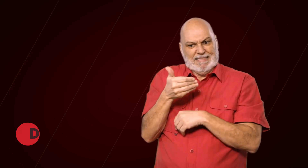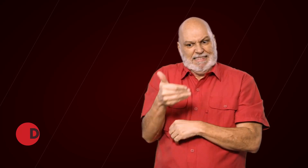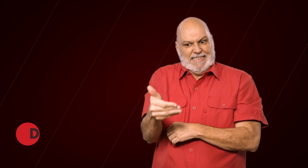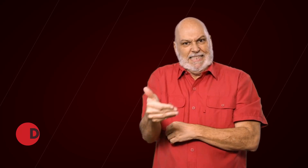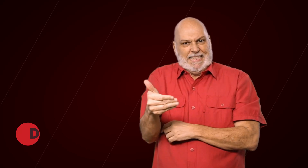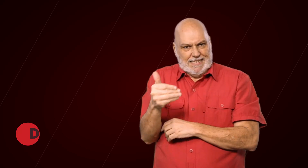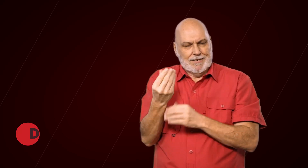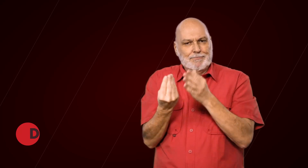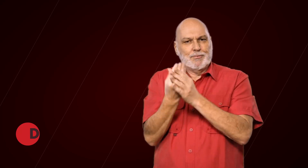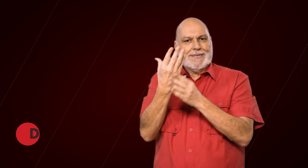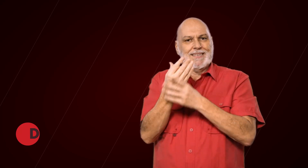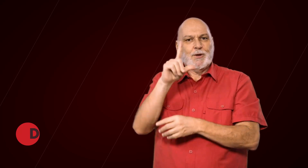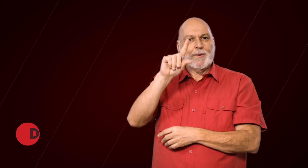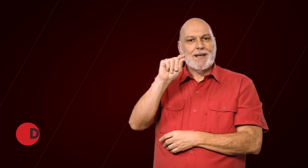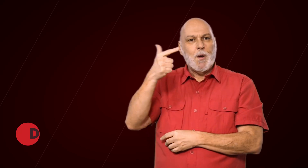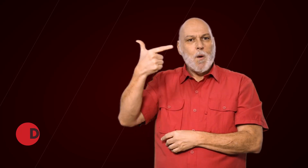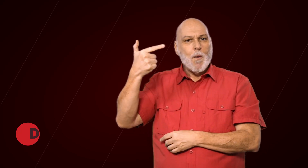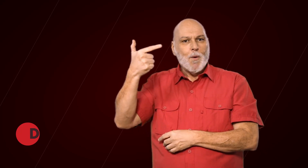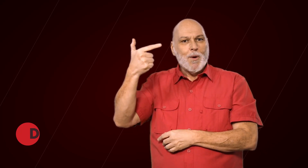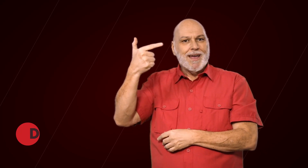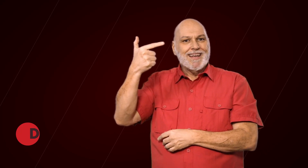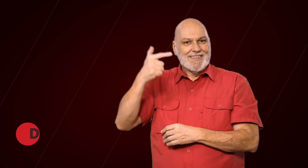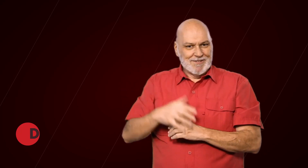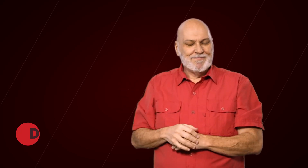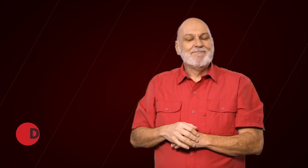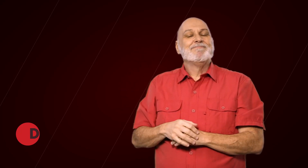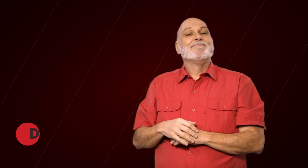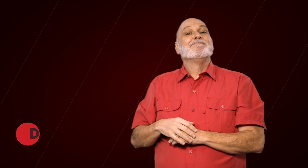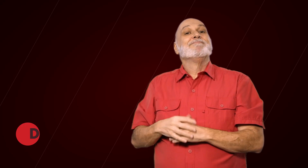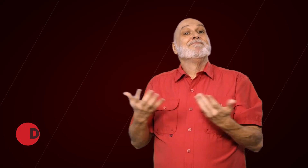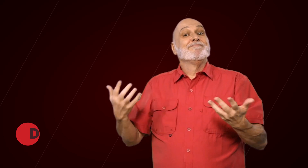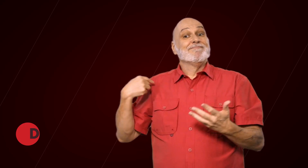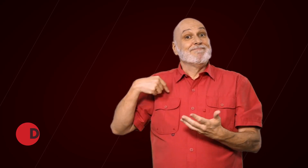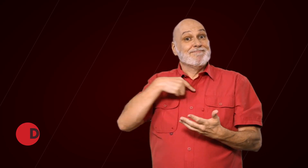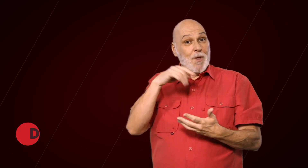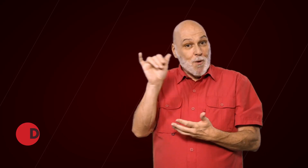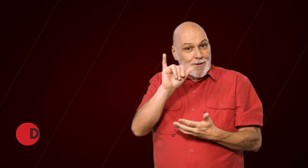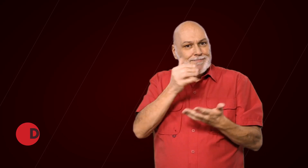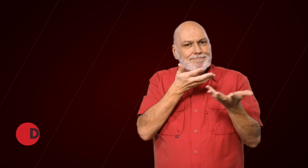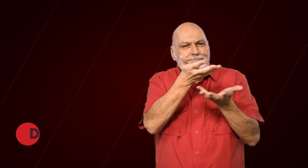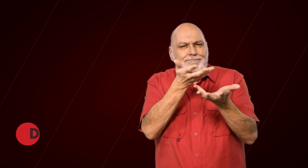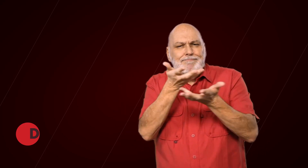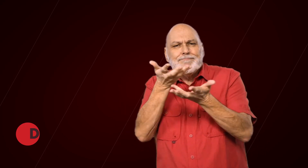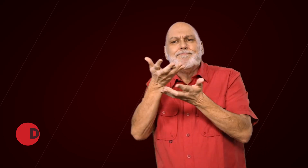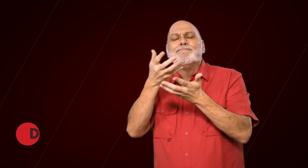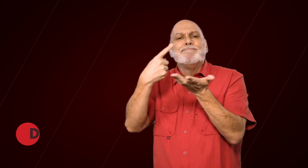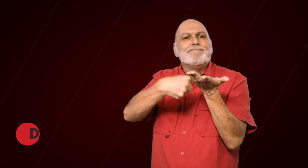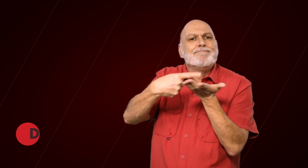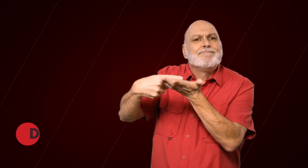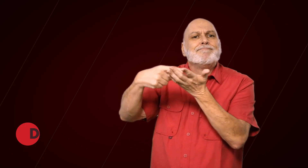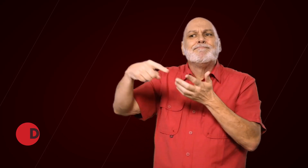accessibility legislation in Spring 2021.